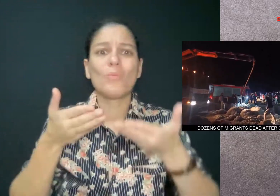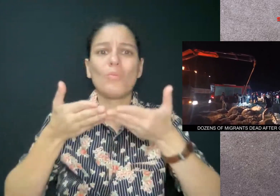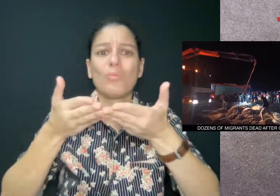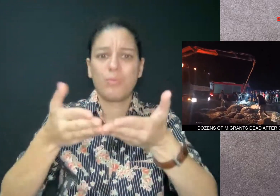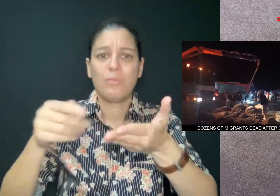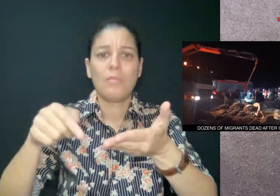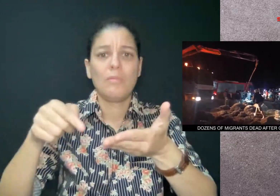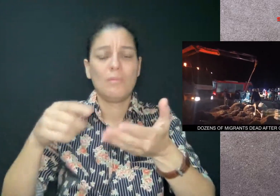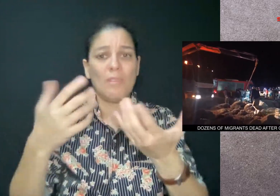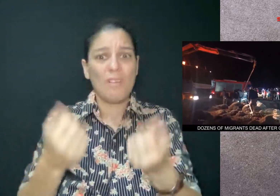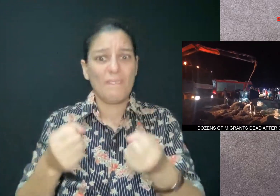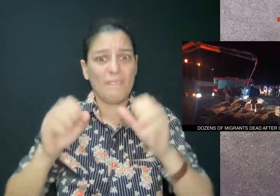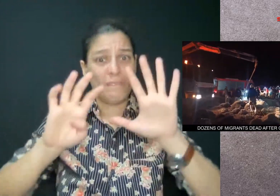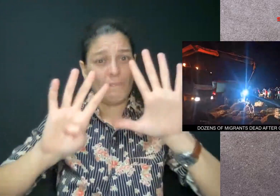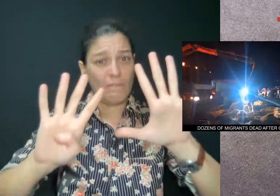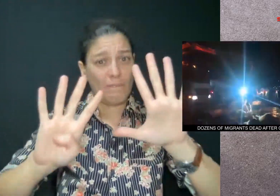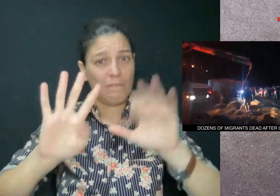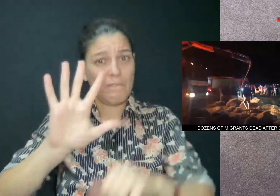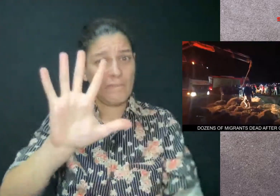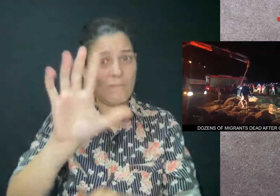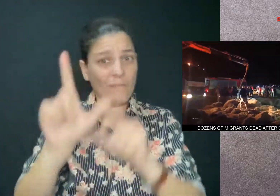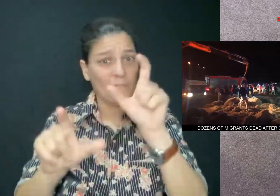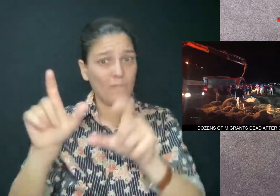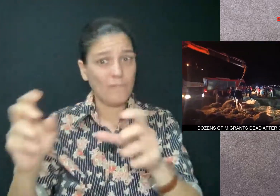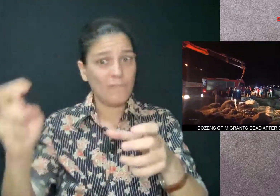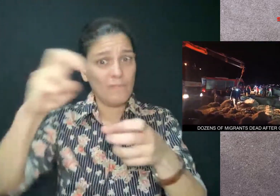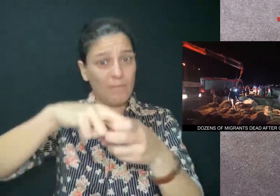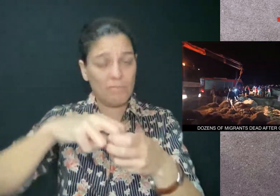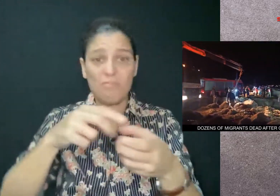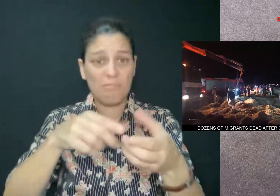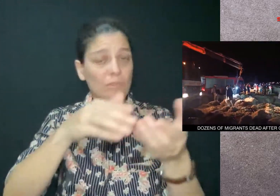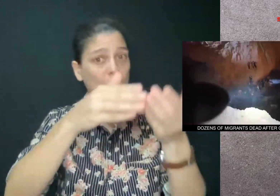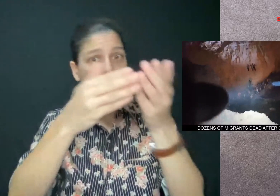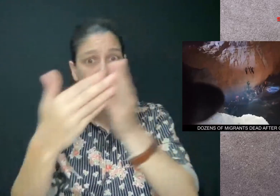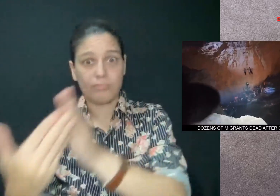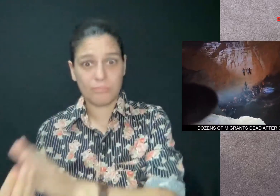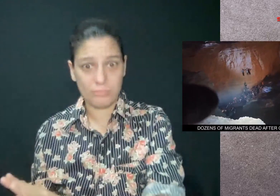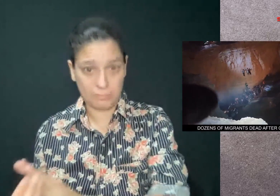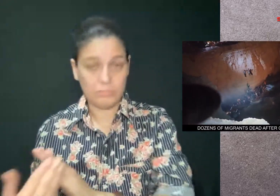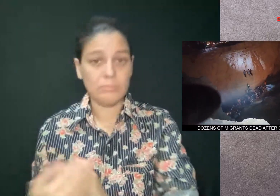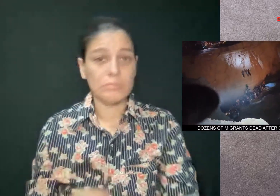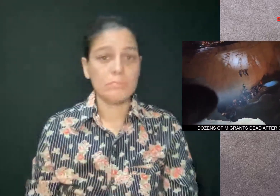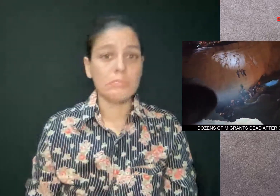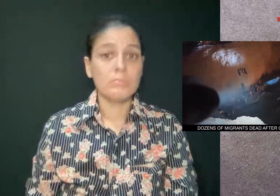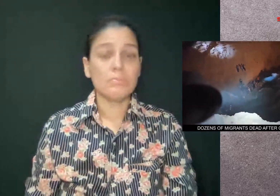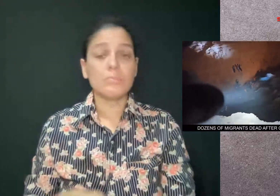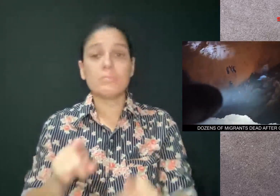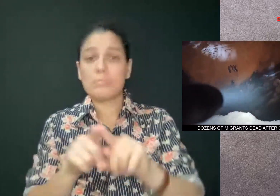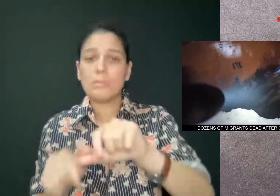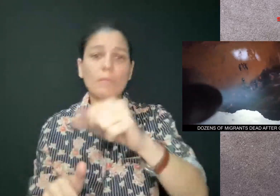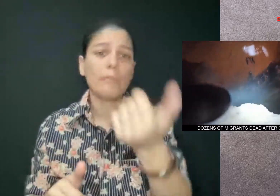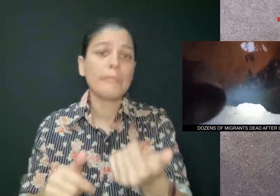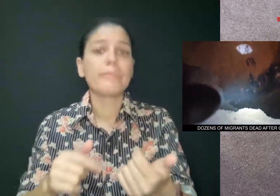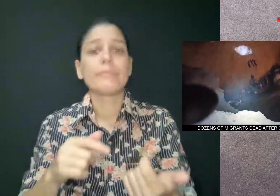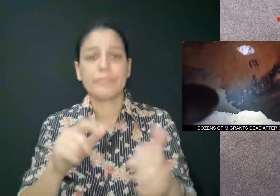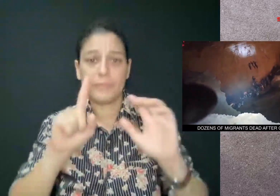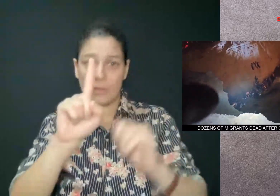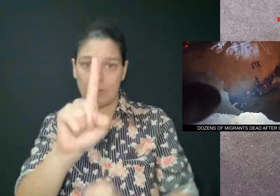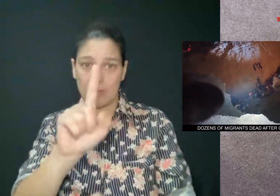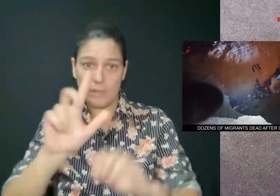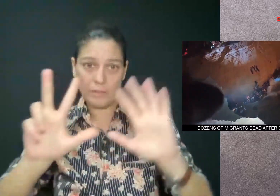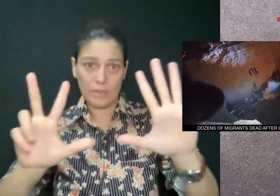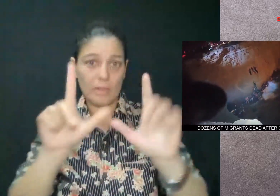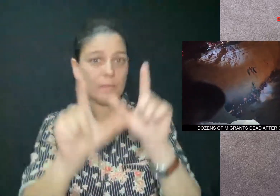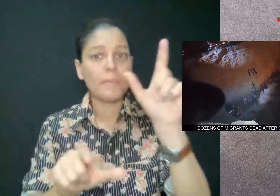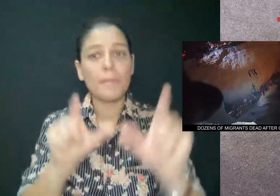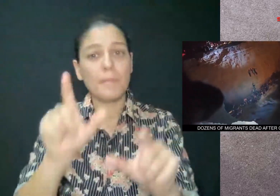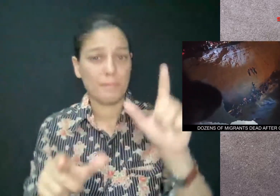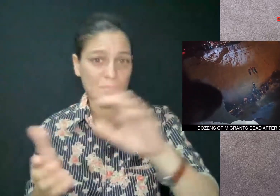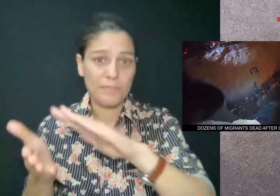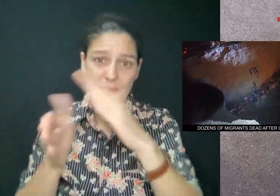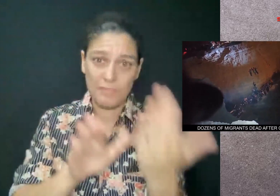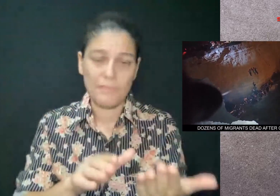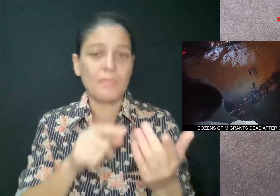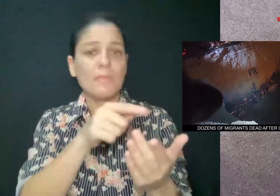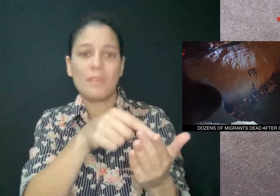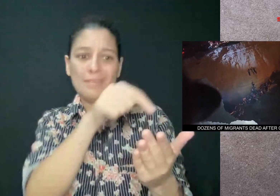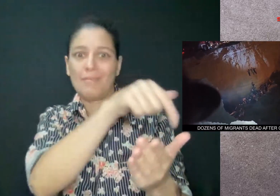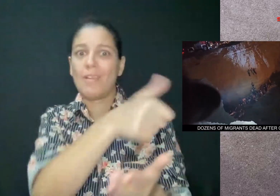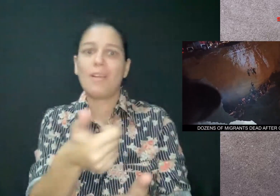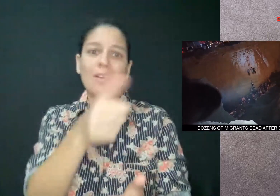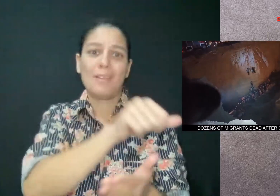on board ran aground and at least 18 people died in the other shipwreck